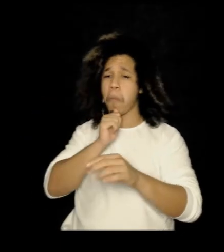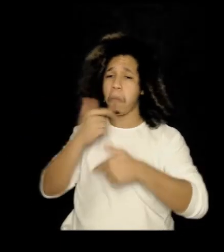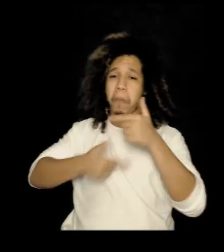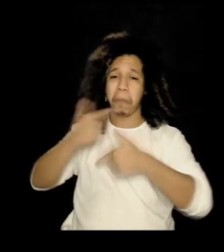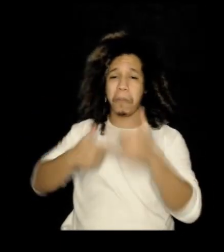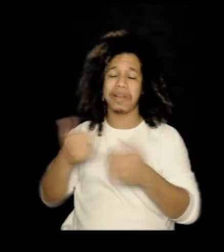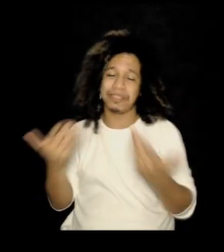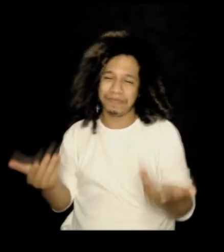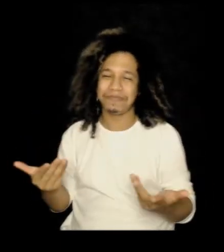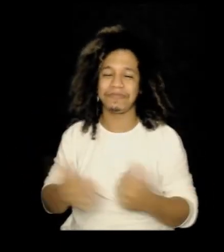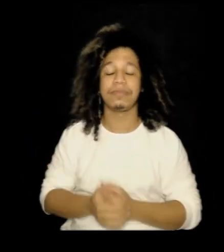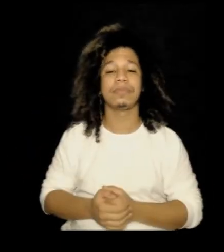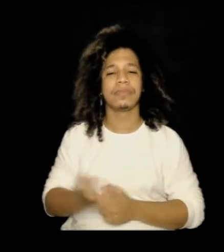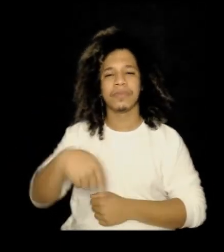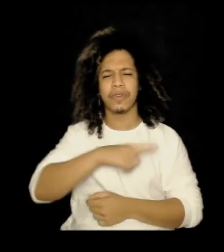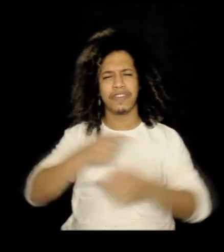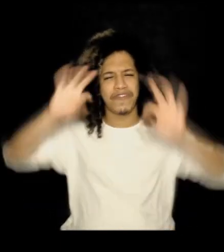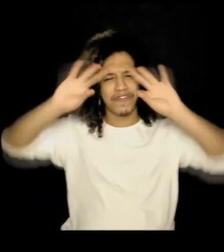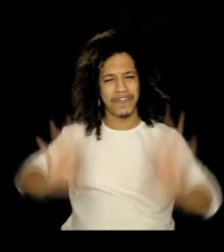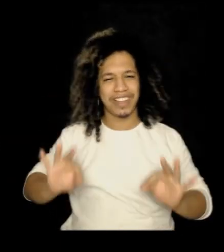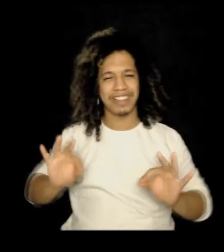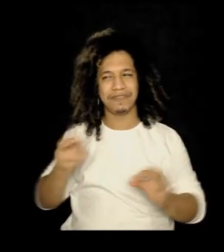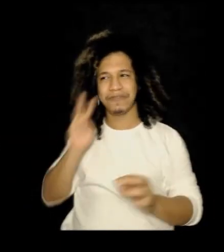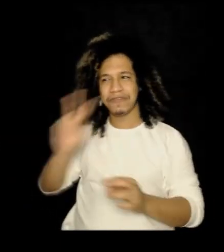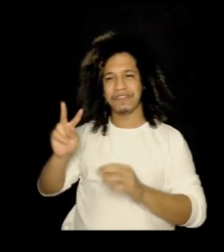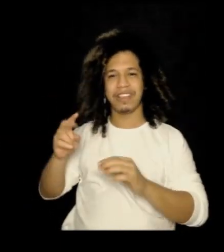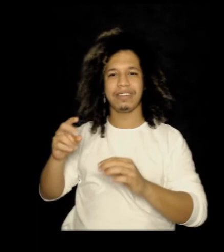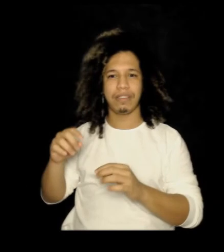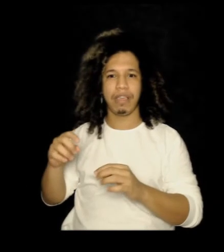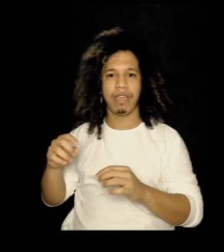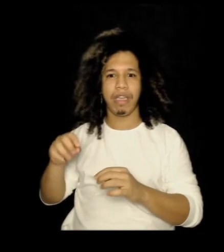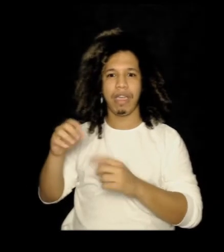field. We are also very happy to see how EPPI is uniting, inspiring